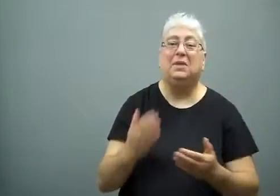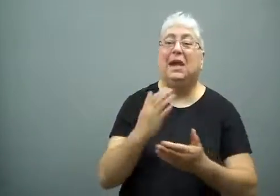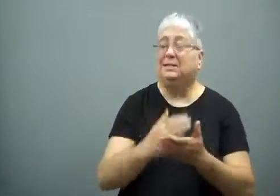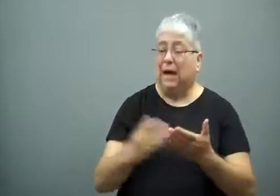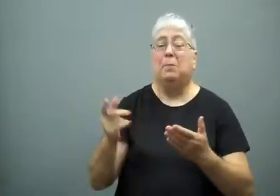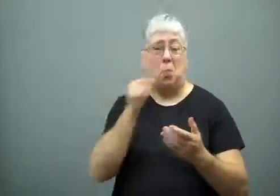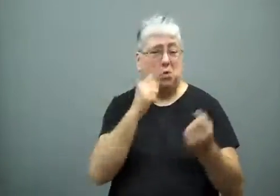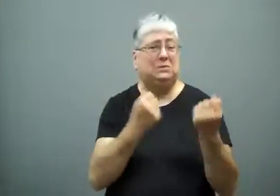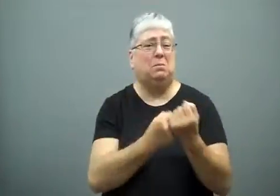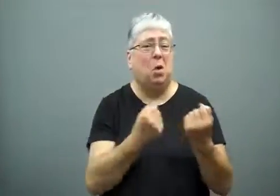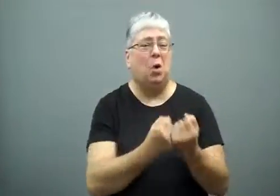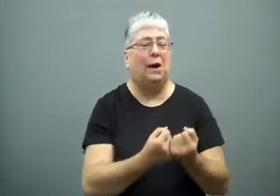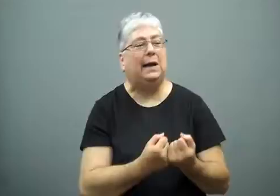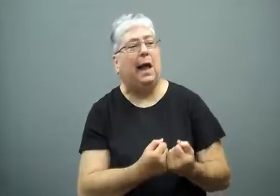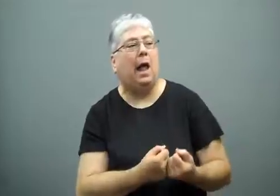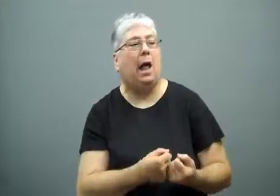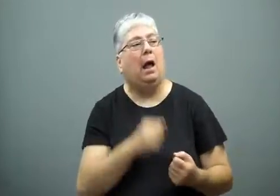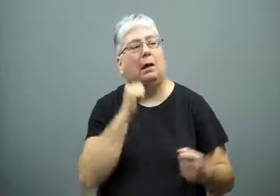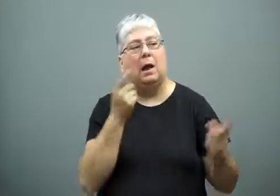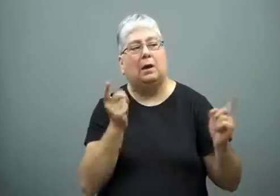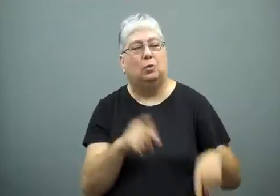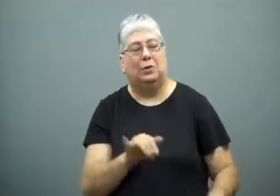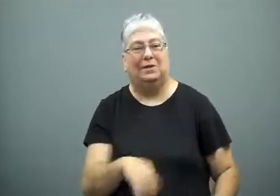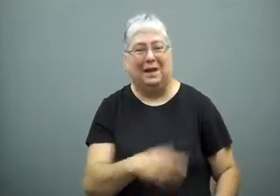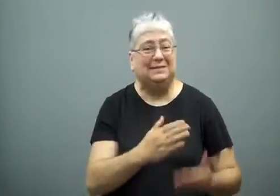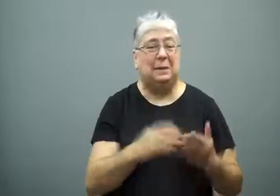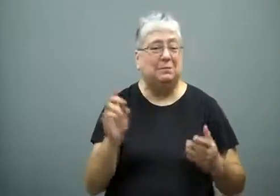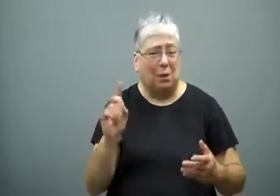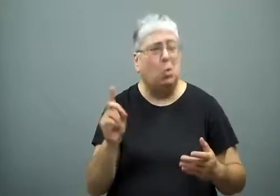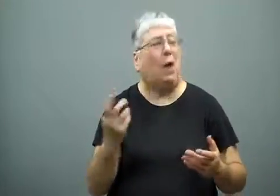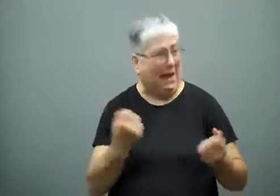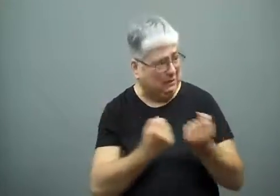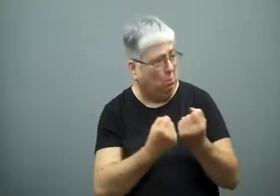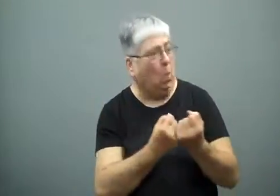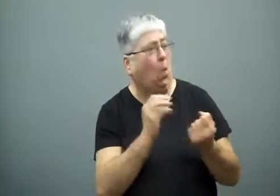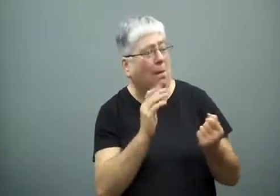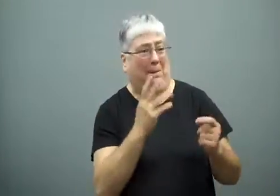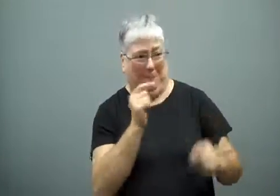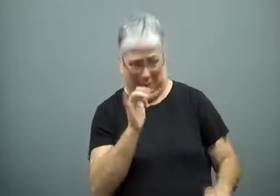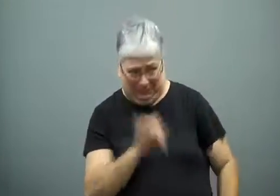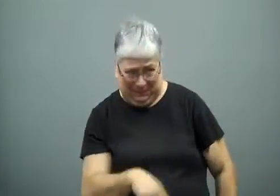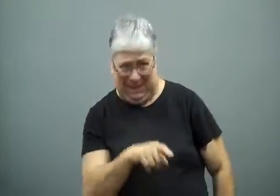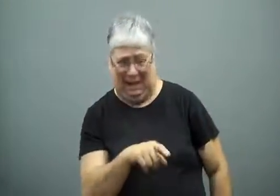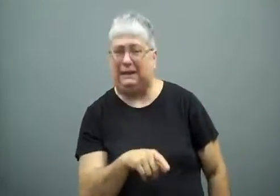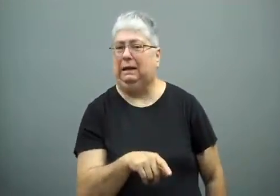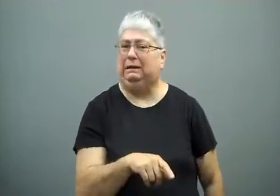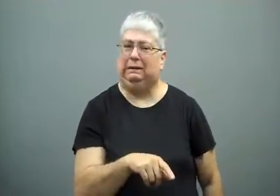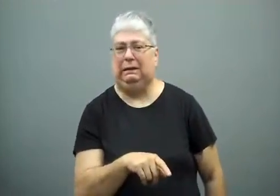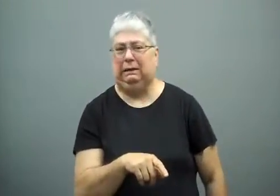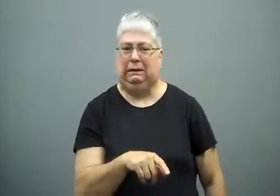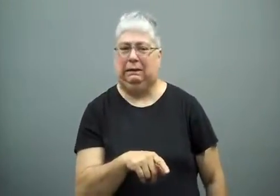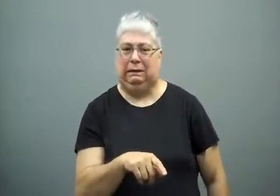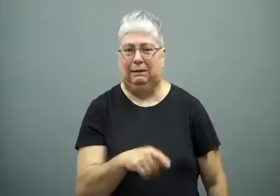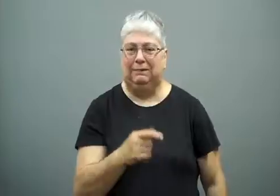Some of his supporters and Democrats disagree with him on that point.